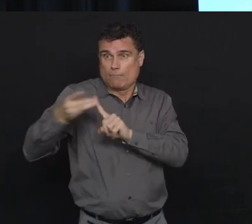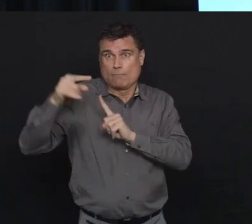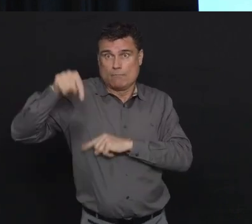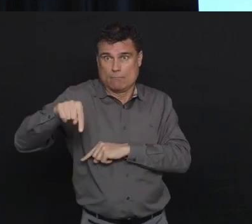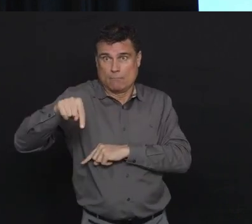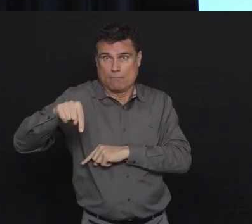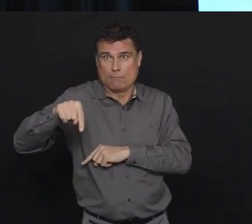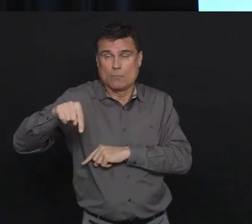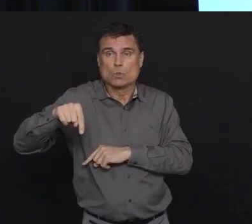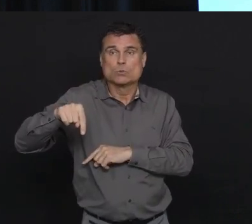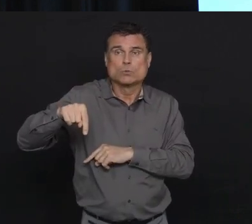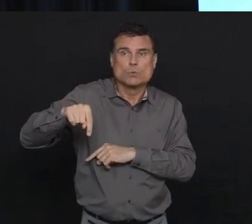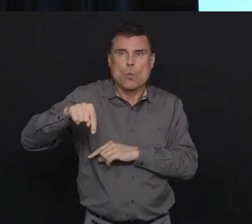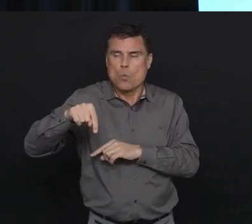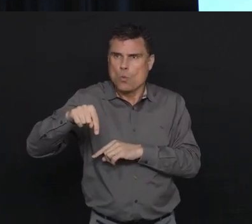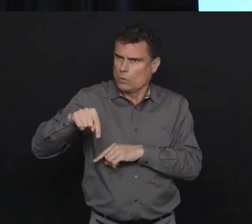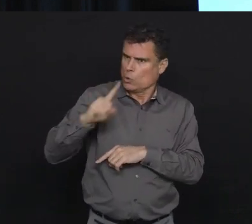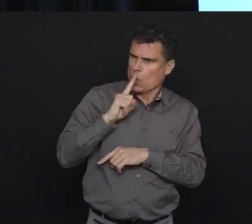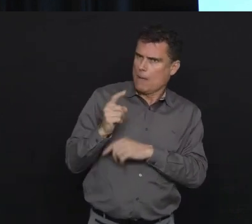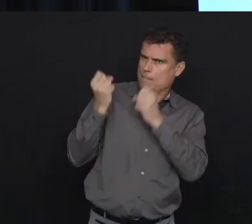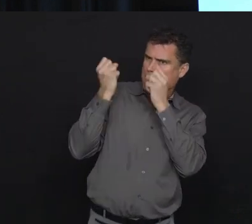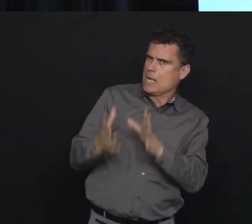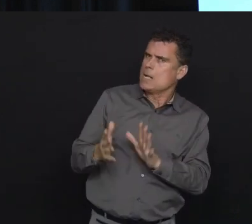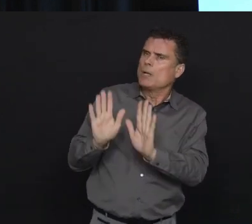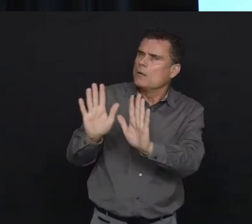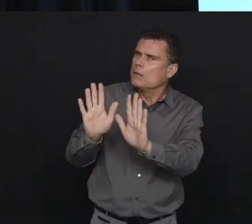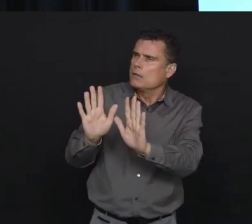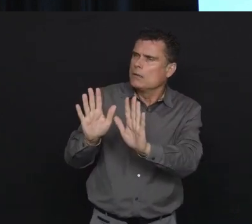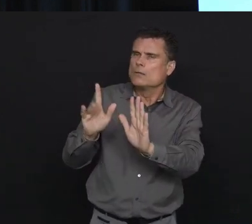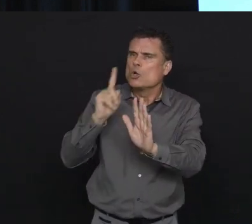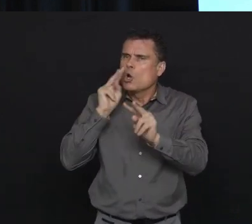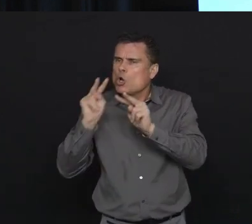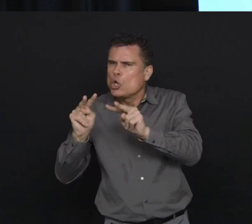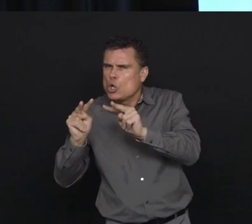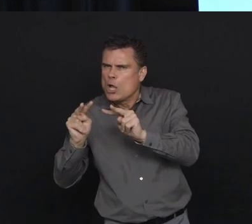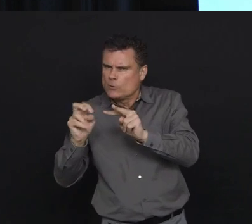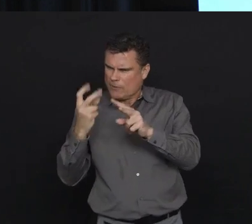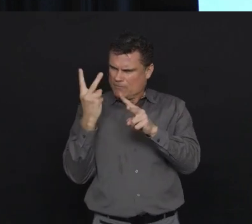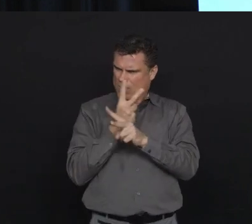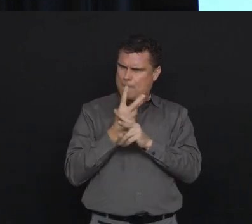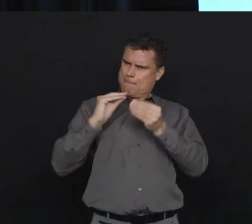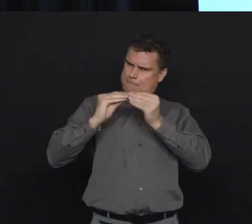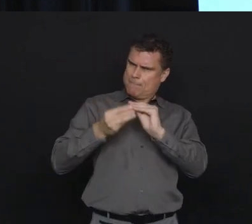change dramatically. We try to make it as reliable and stable as